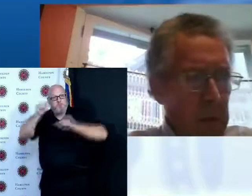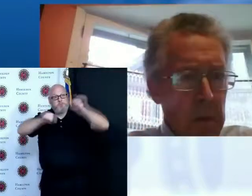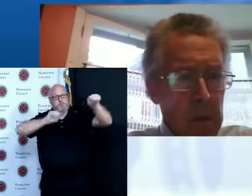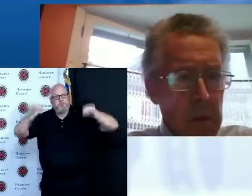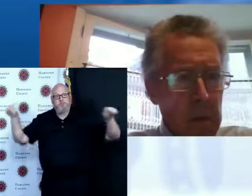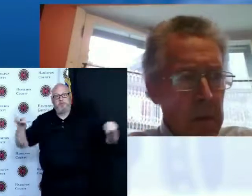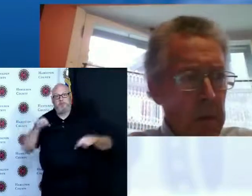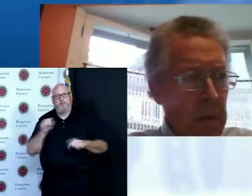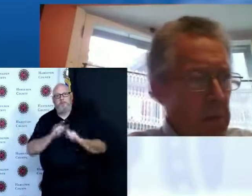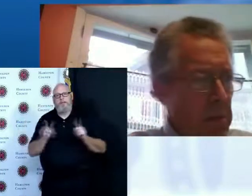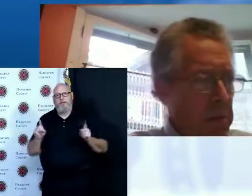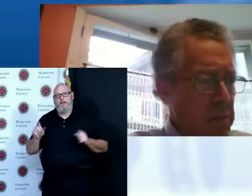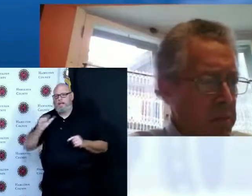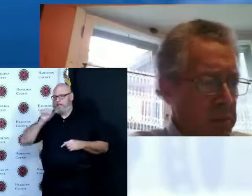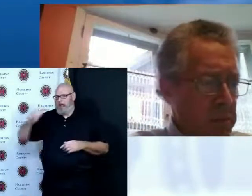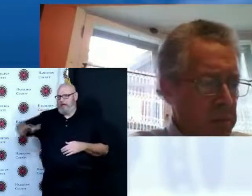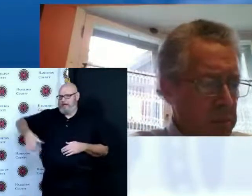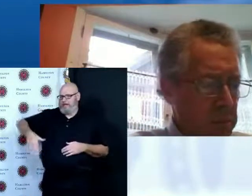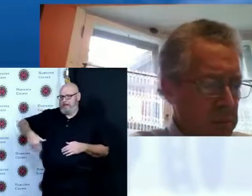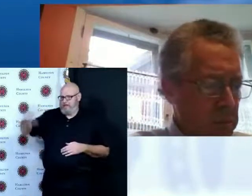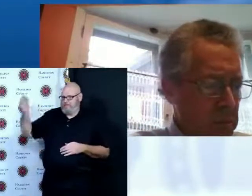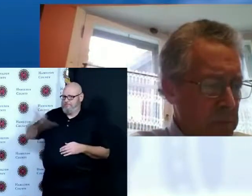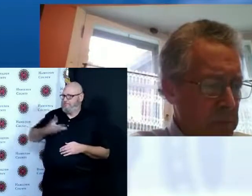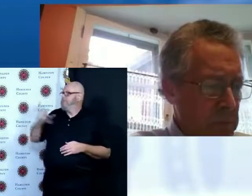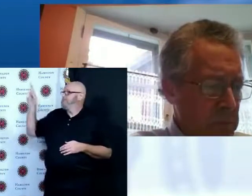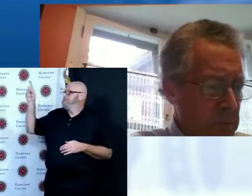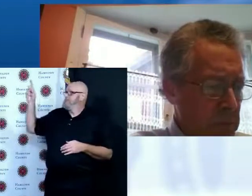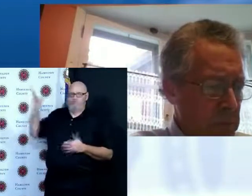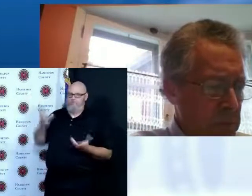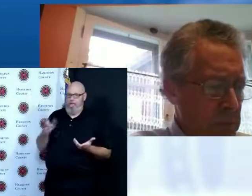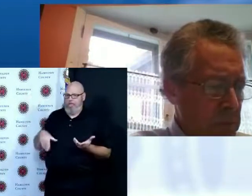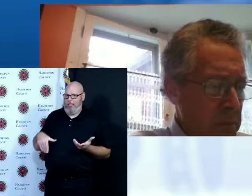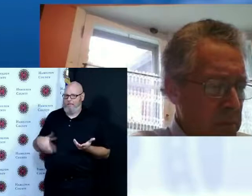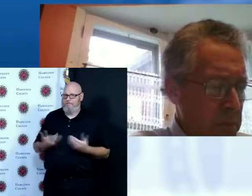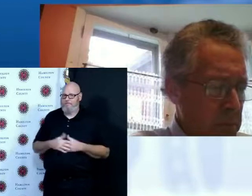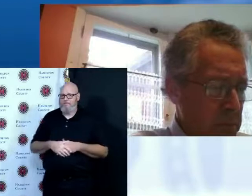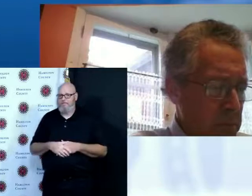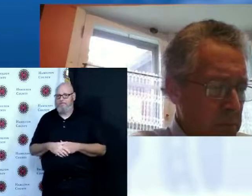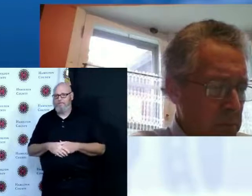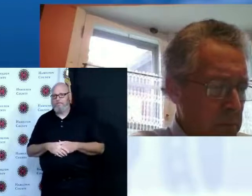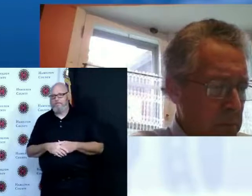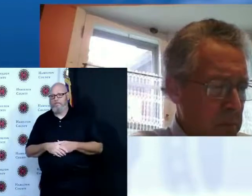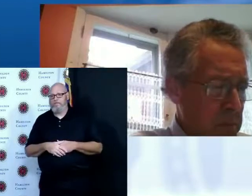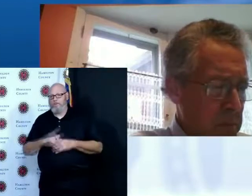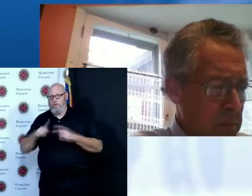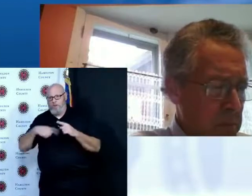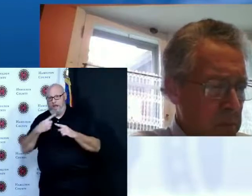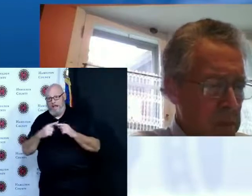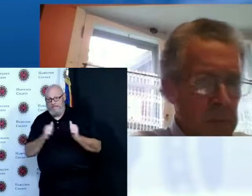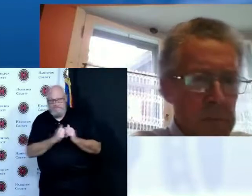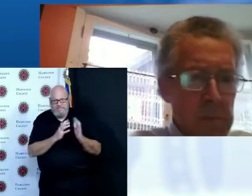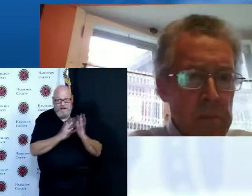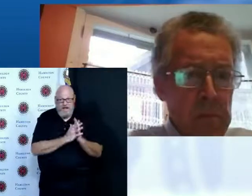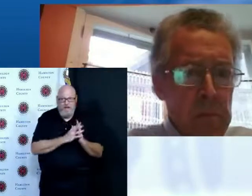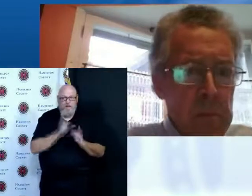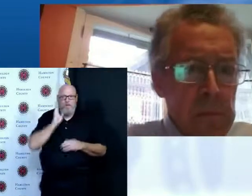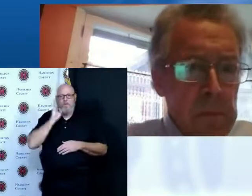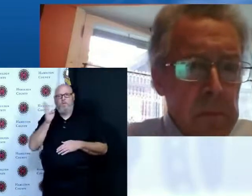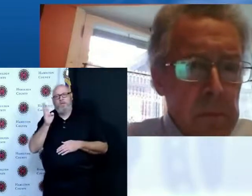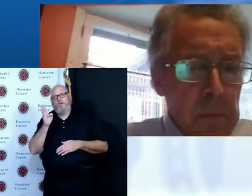once those do get stood up there most likely will be a process to get vaccinated through them a registration process directly with the federal government for that type of a